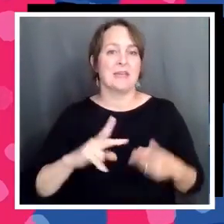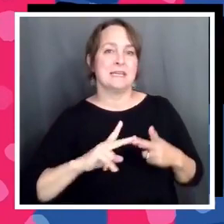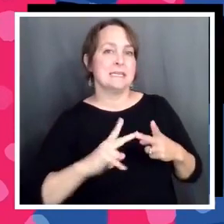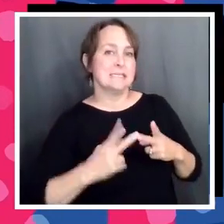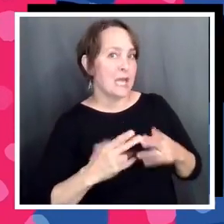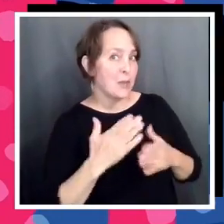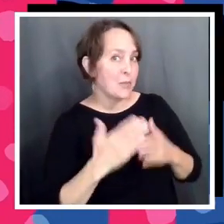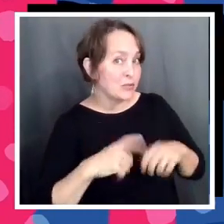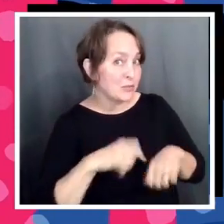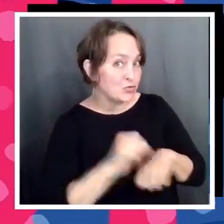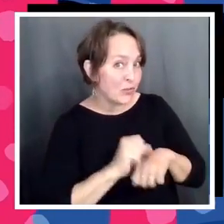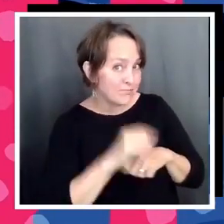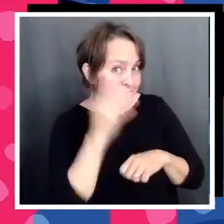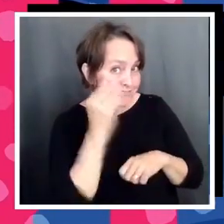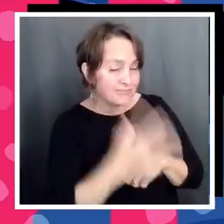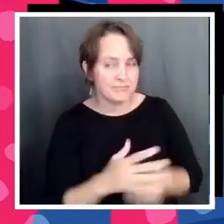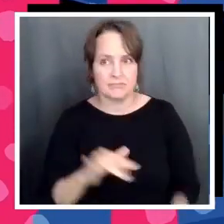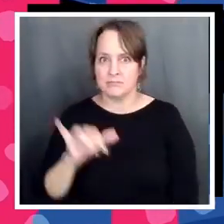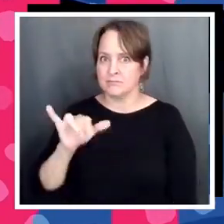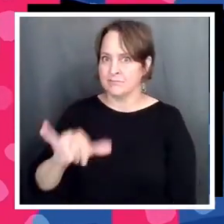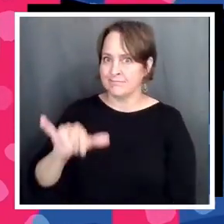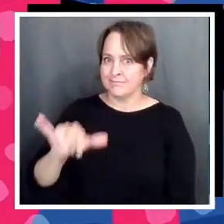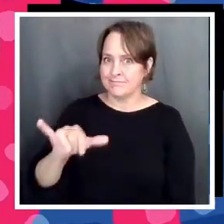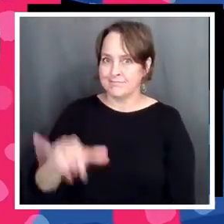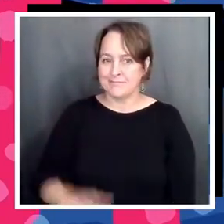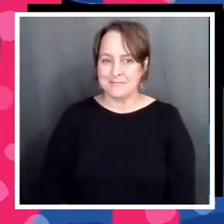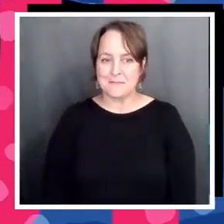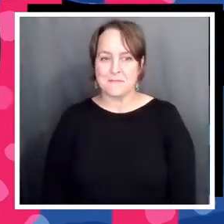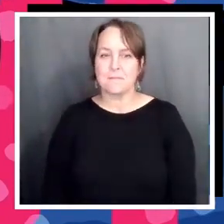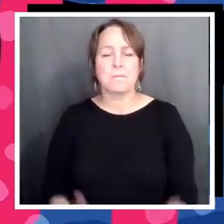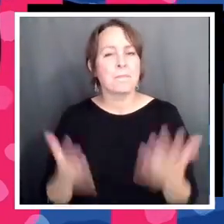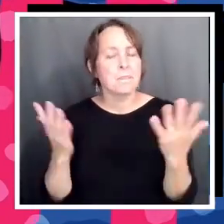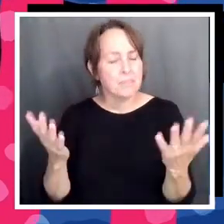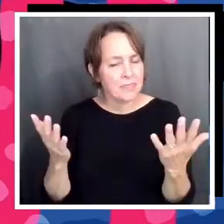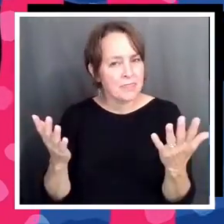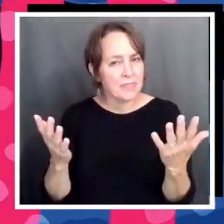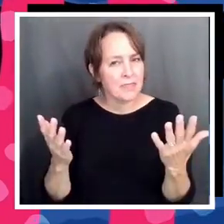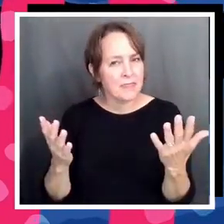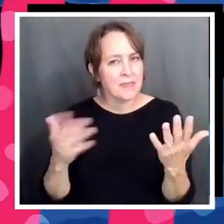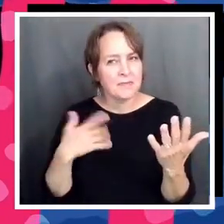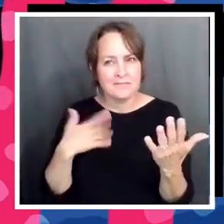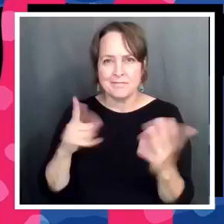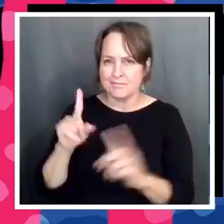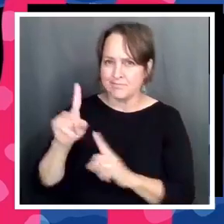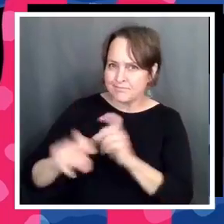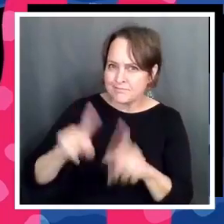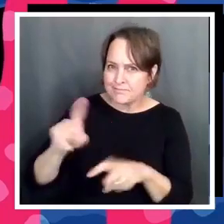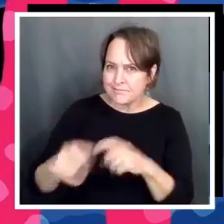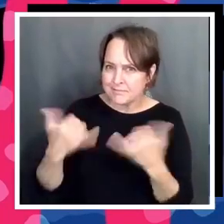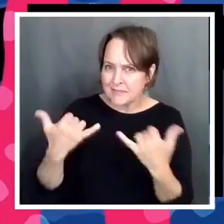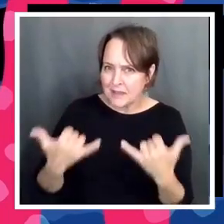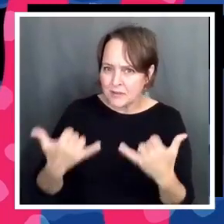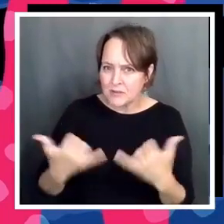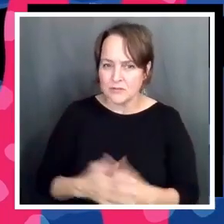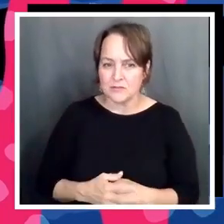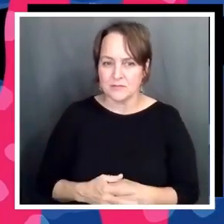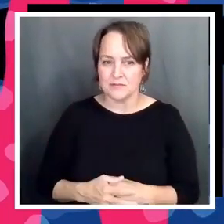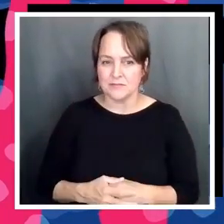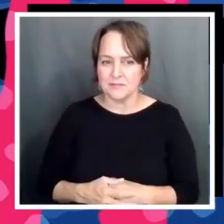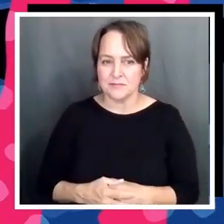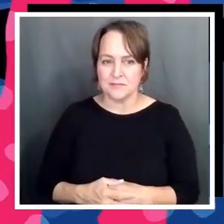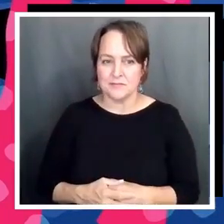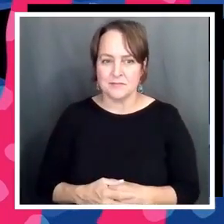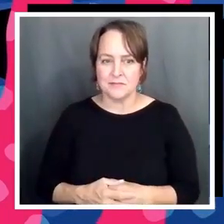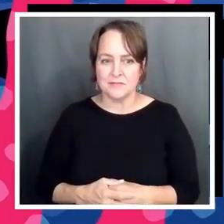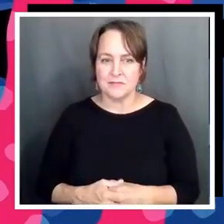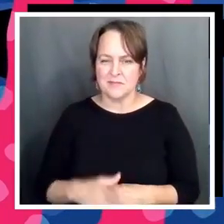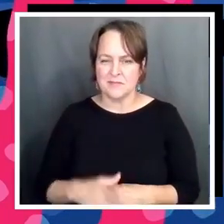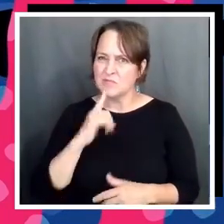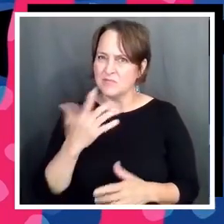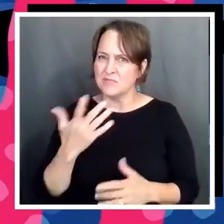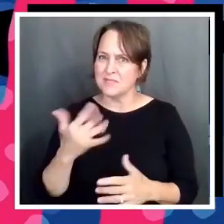YOU ARE A FULL-TIME FLIGHT